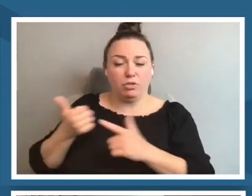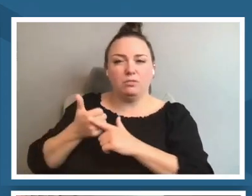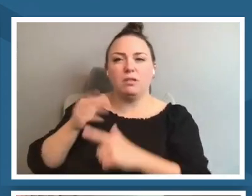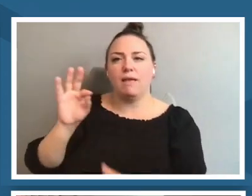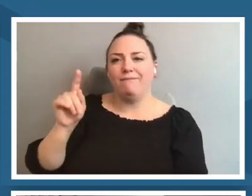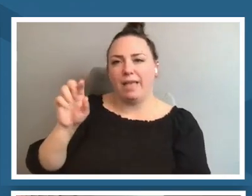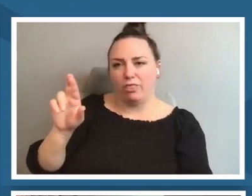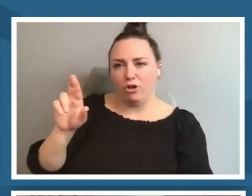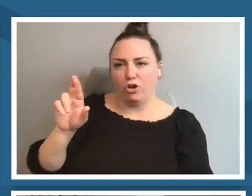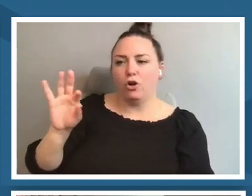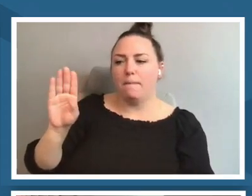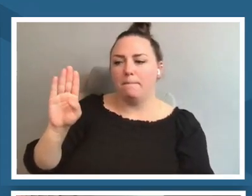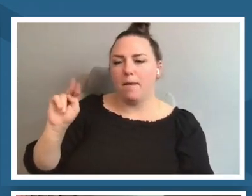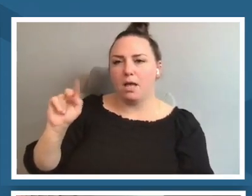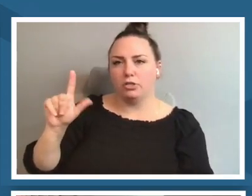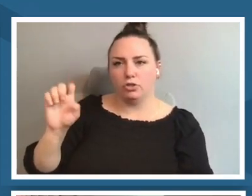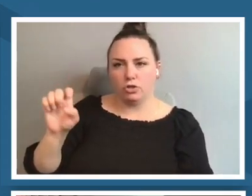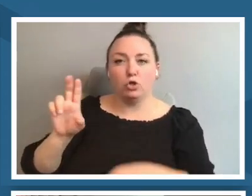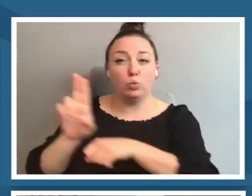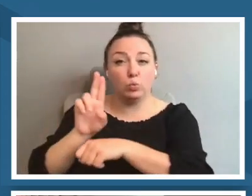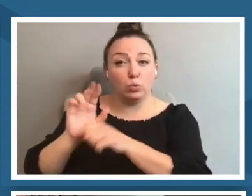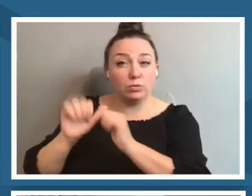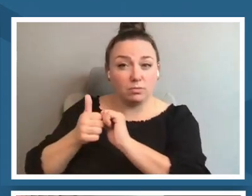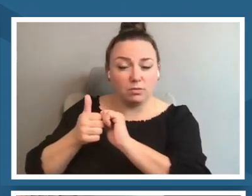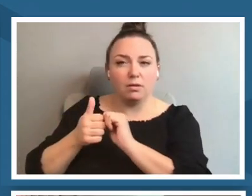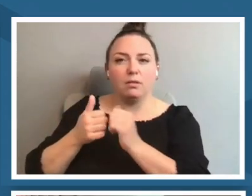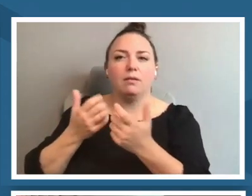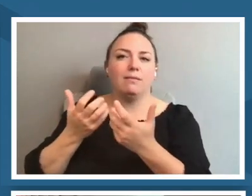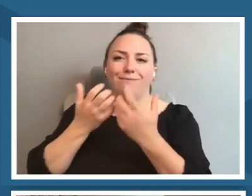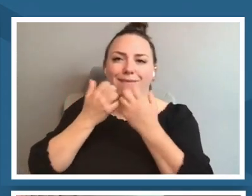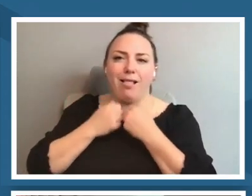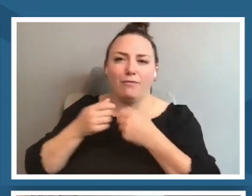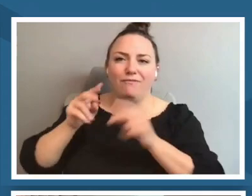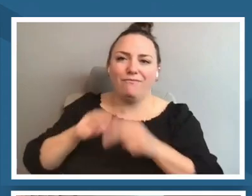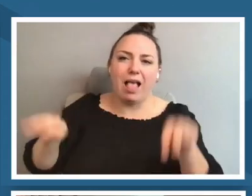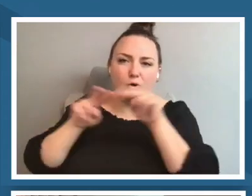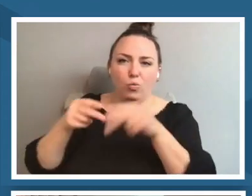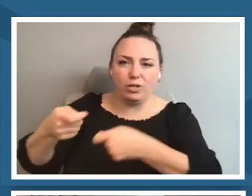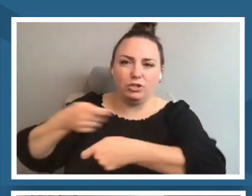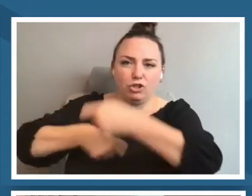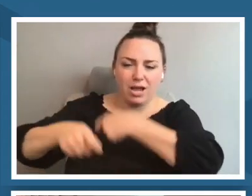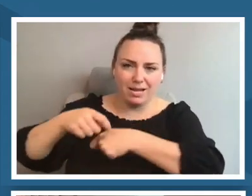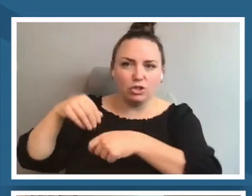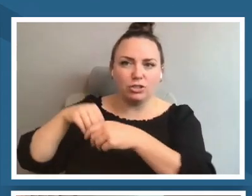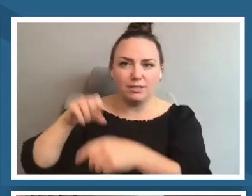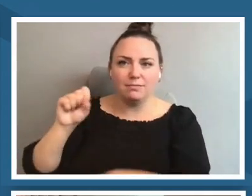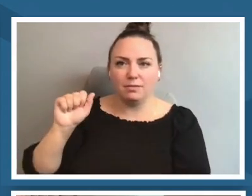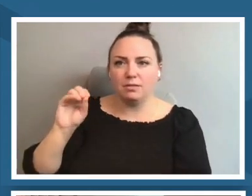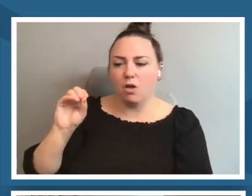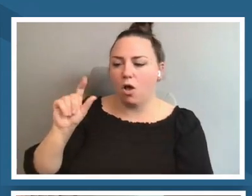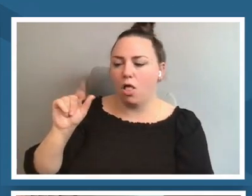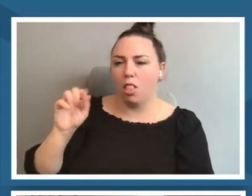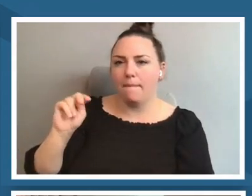that was used as a valuable exchange in the santa cruz islands of solomon's and